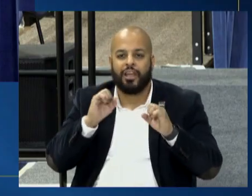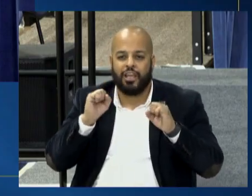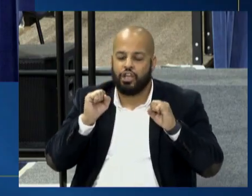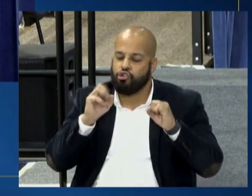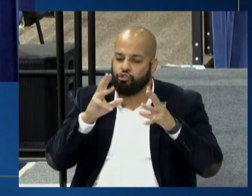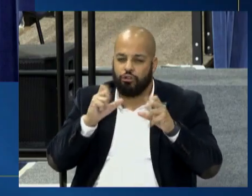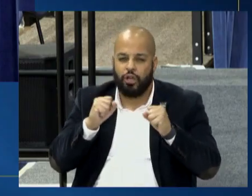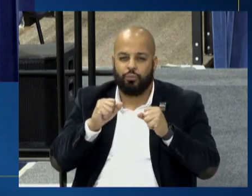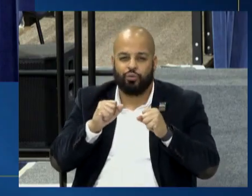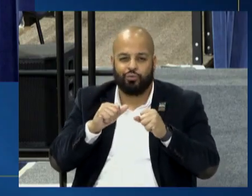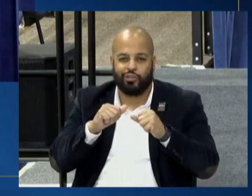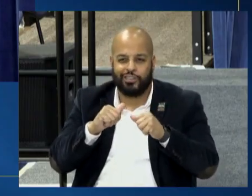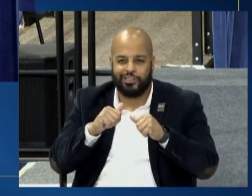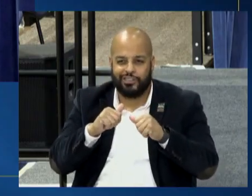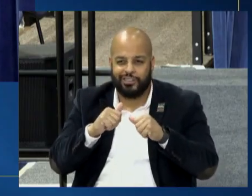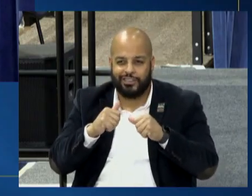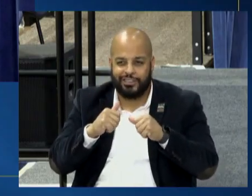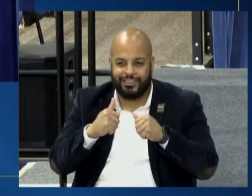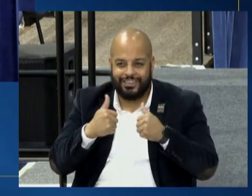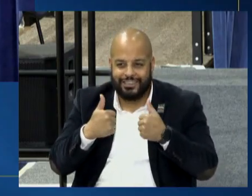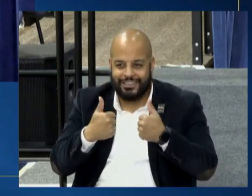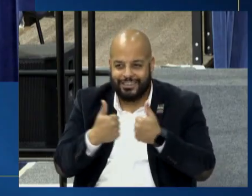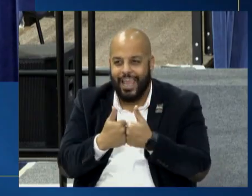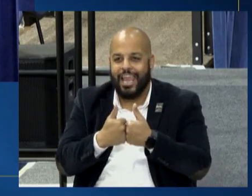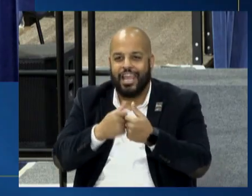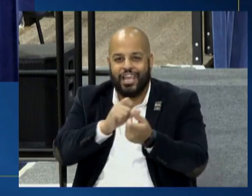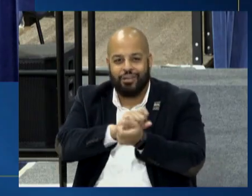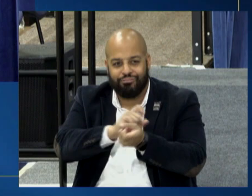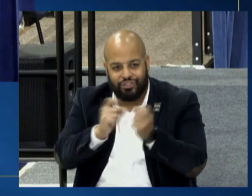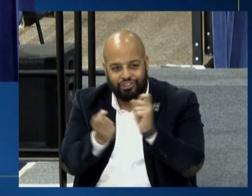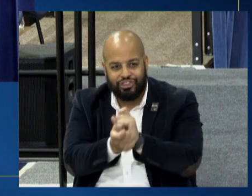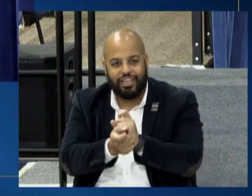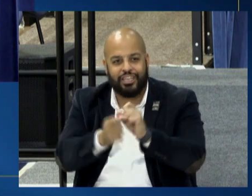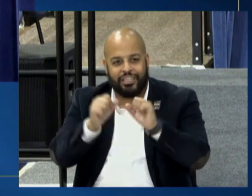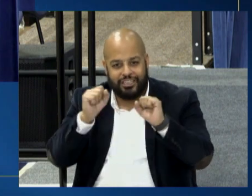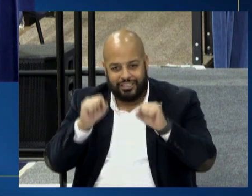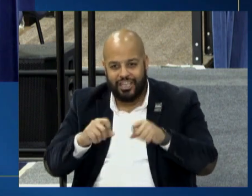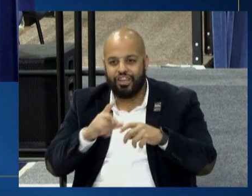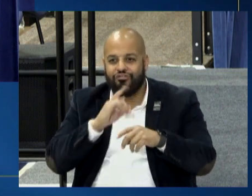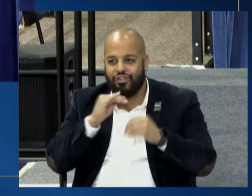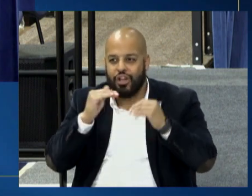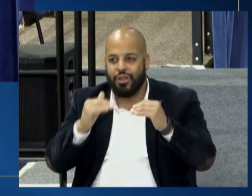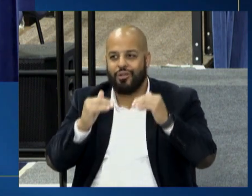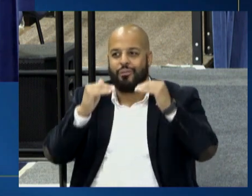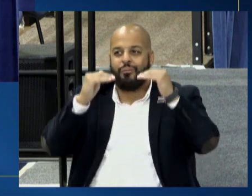to allow us to really move up in terms of the continuum of wellness when it comes